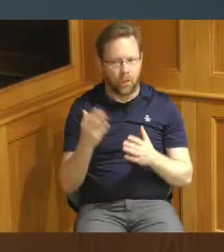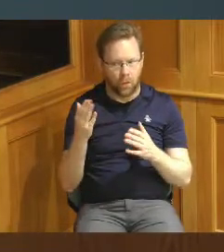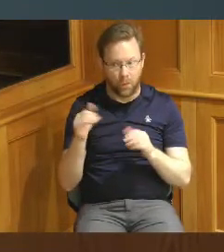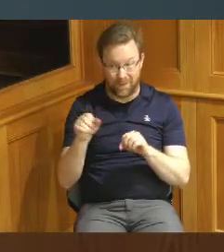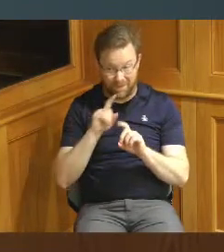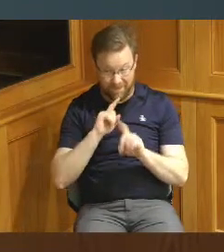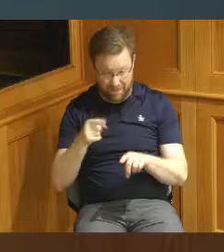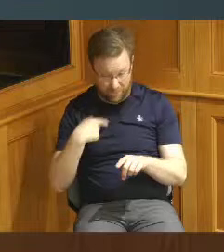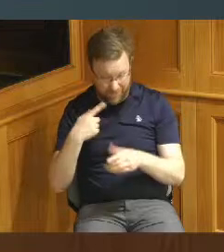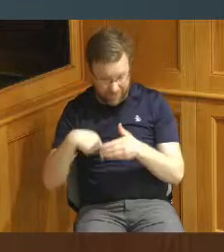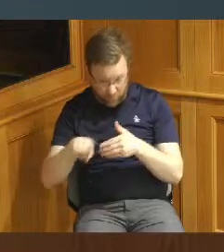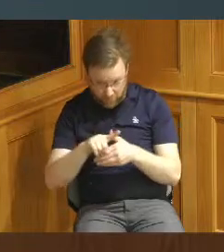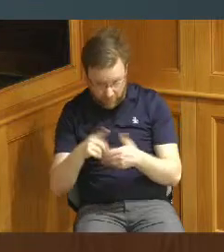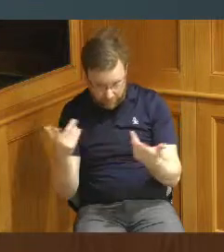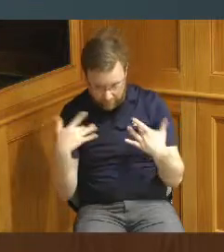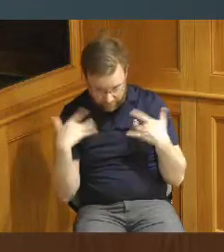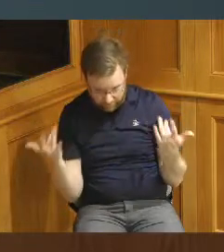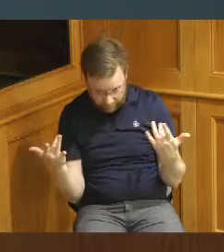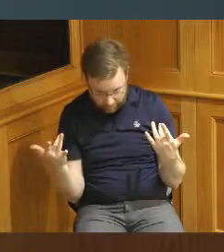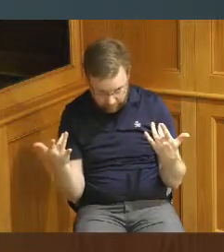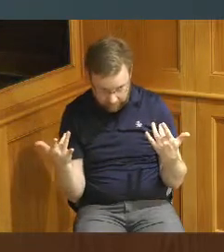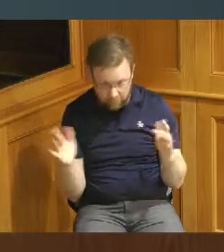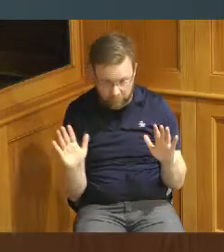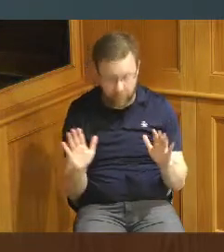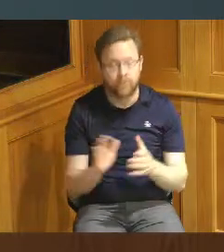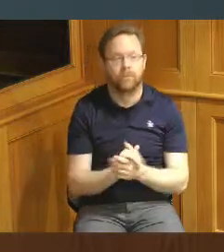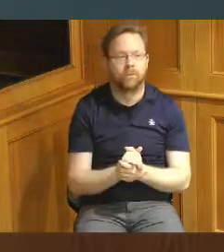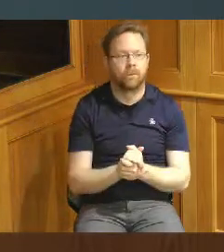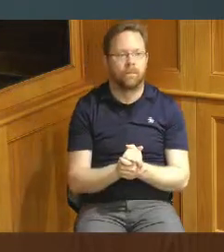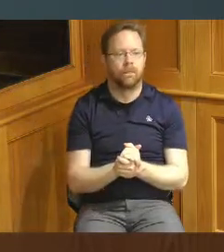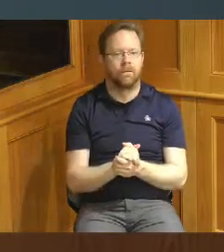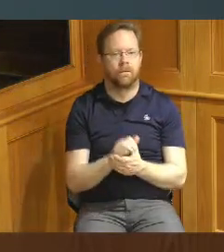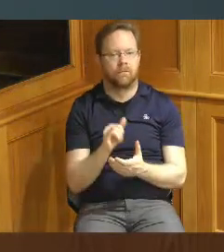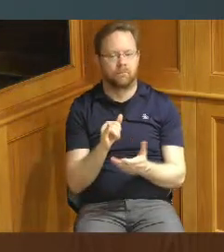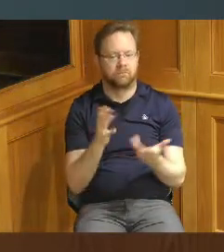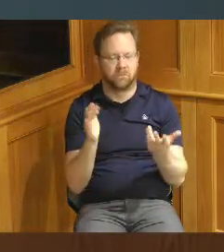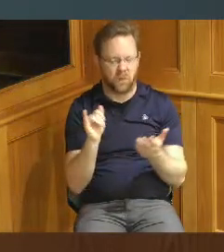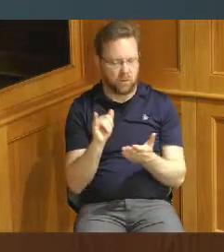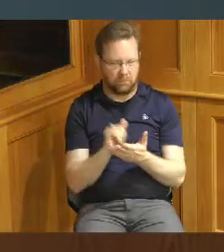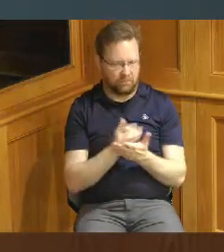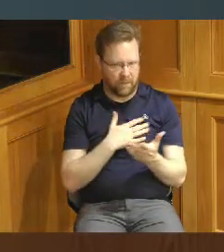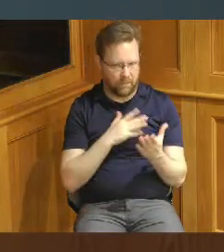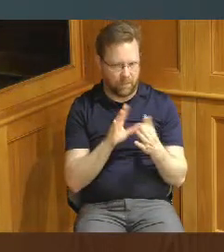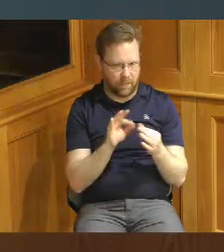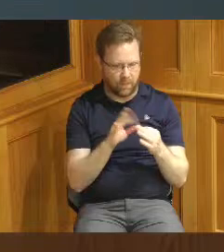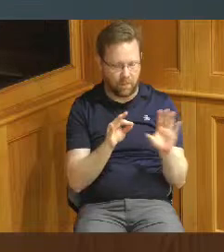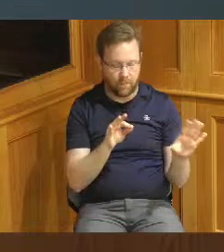for the citizens to know we're getting more grants that means people we one year office is being more